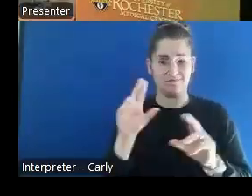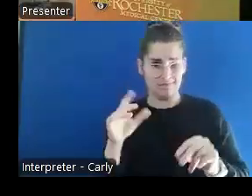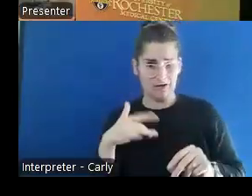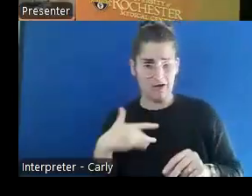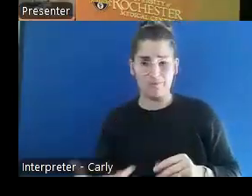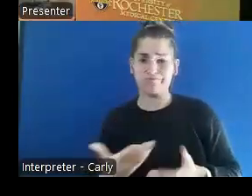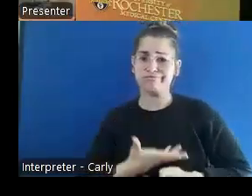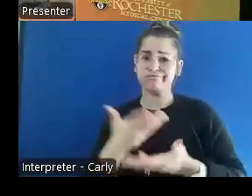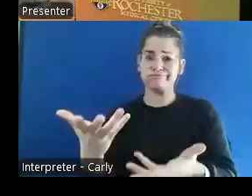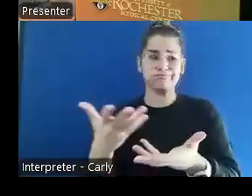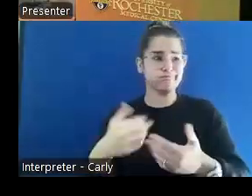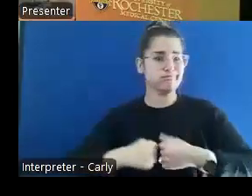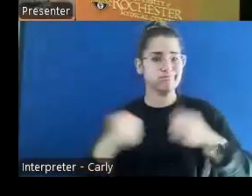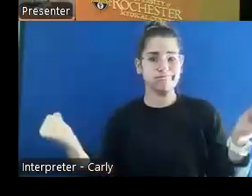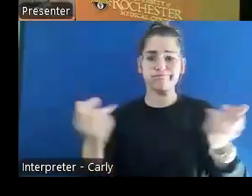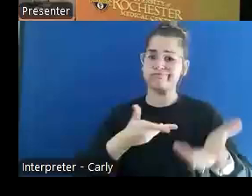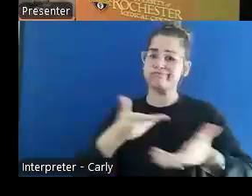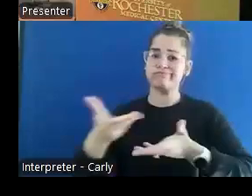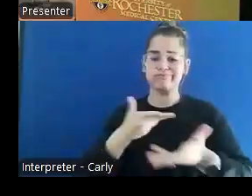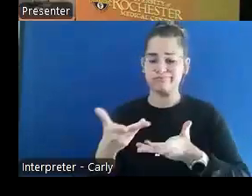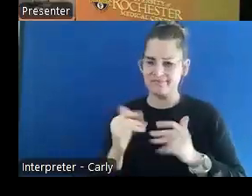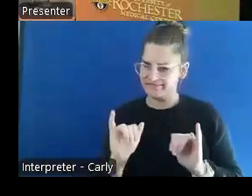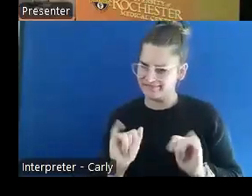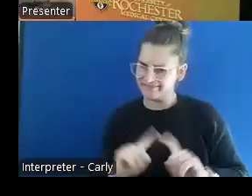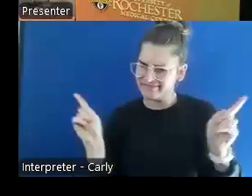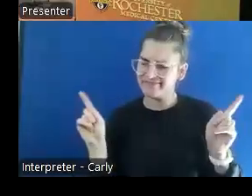very you know open and conversent this is something that really should be addressed